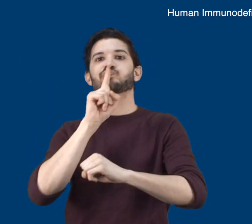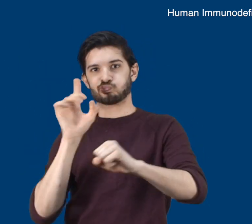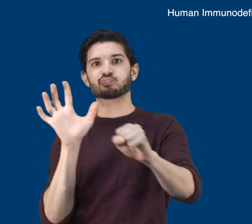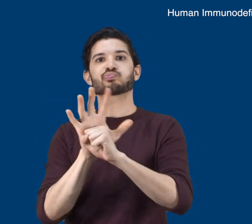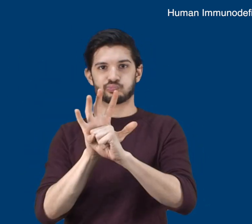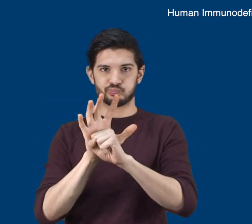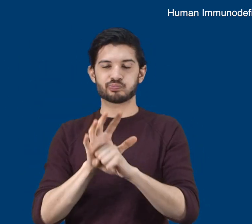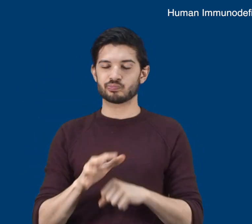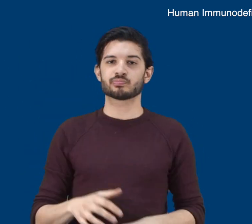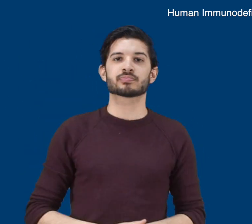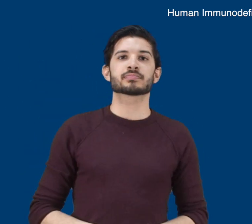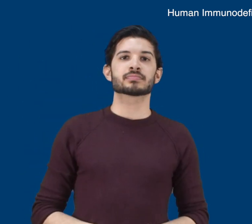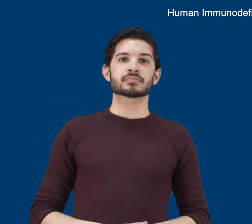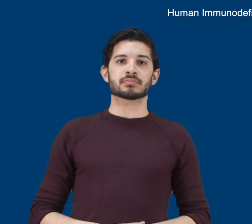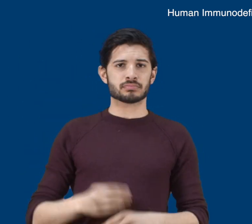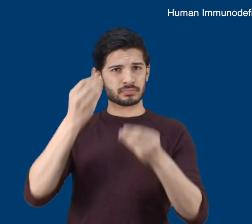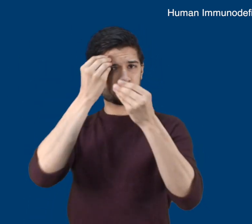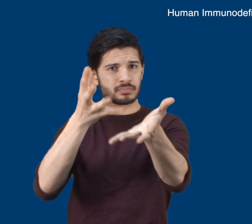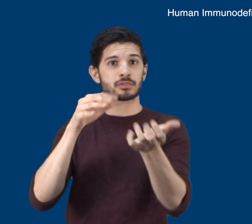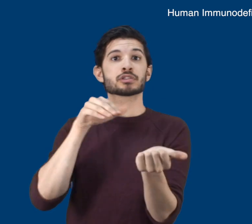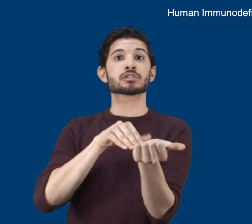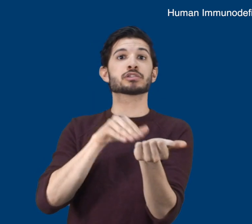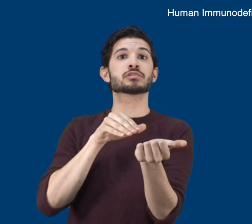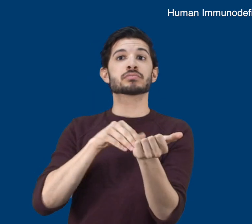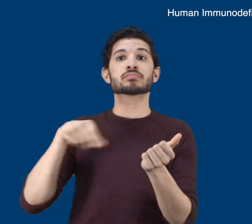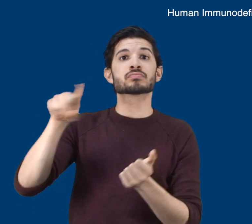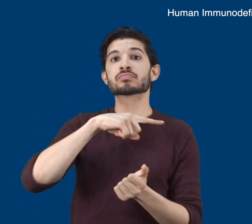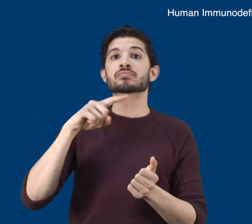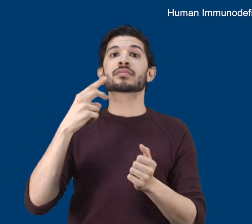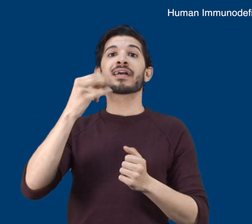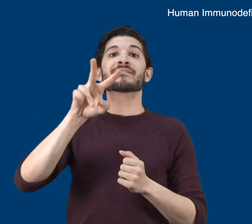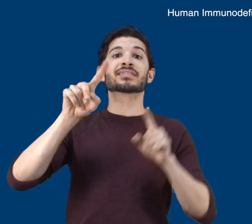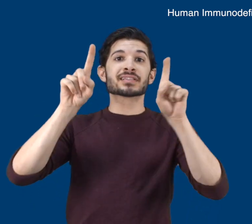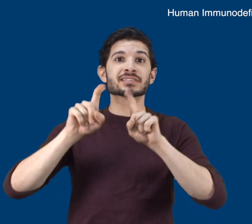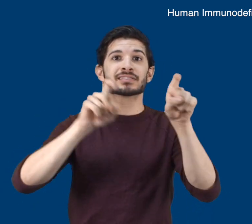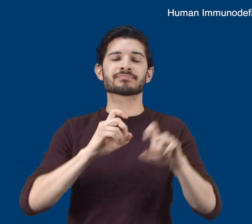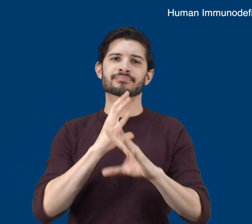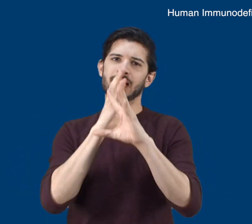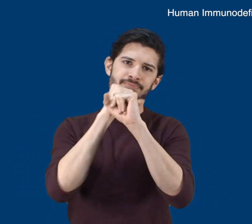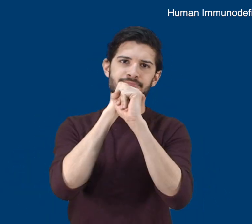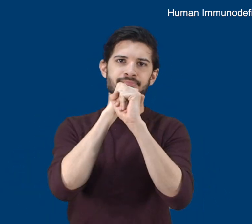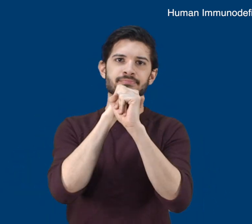before confirming someone has HIV. HIV testing is confidential.